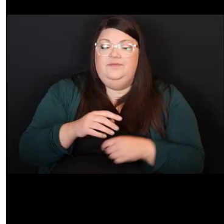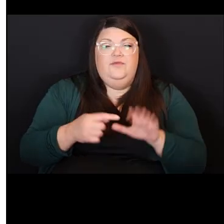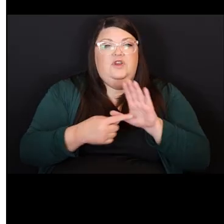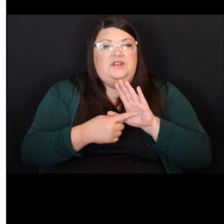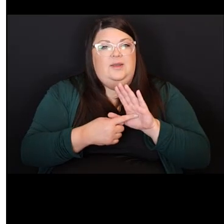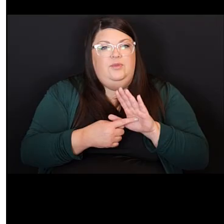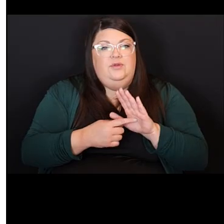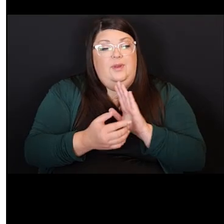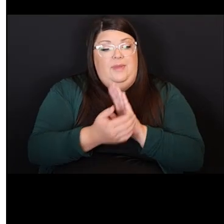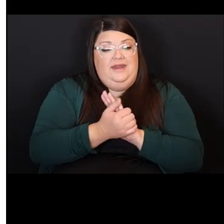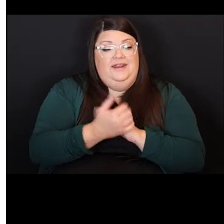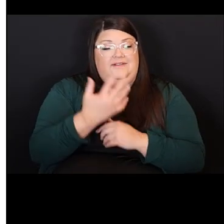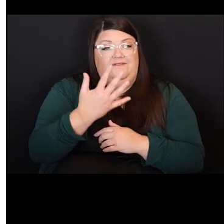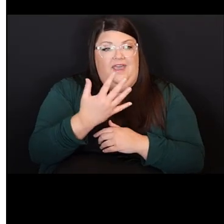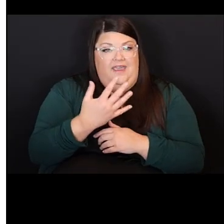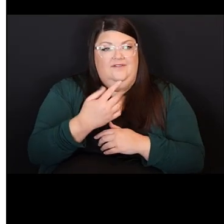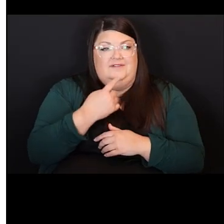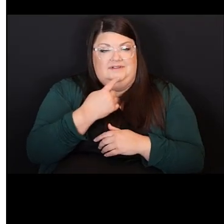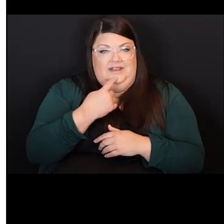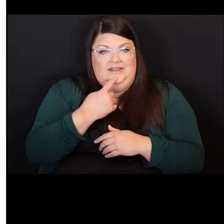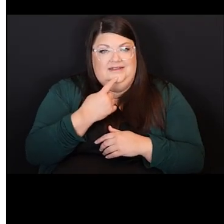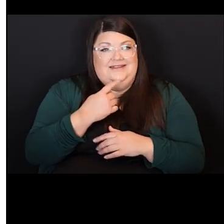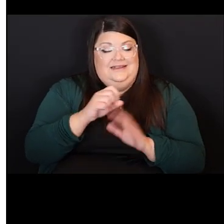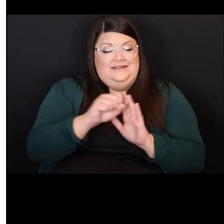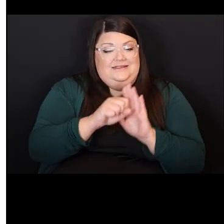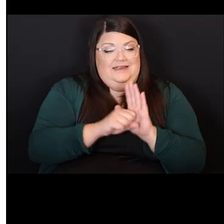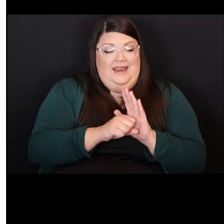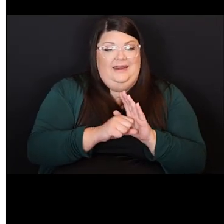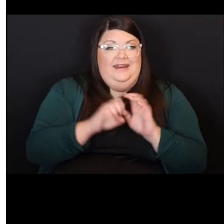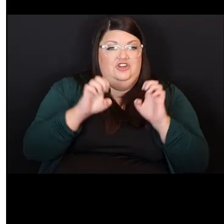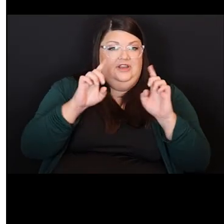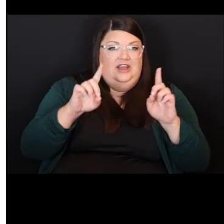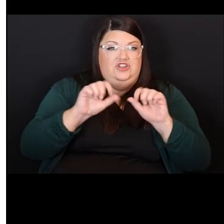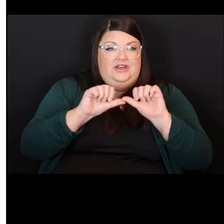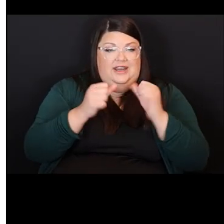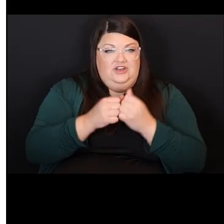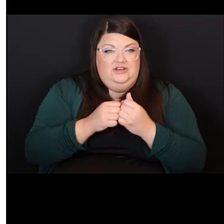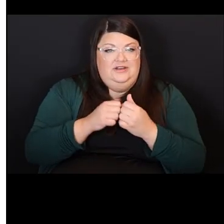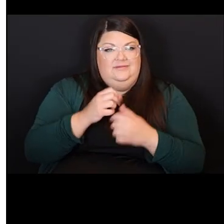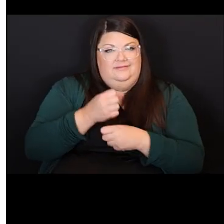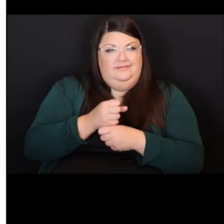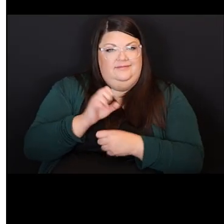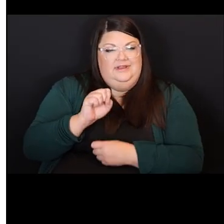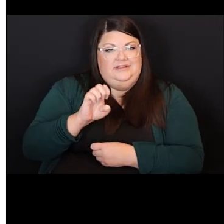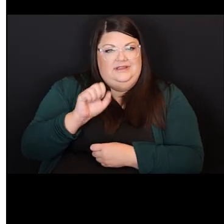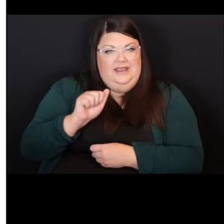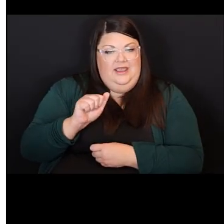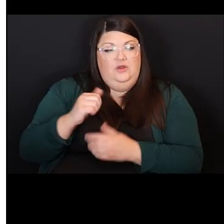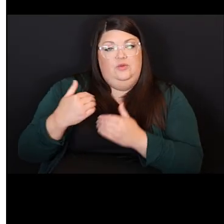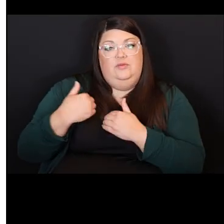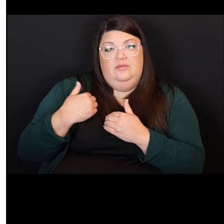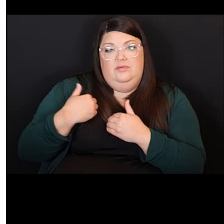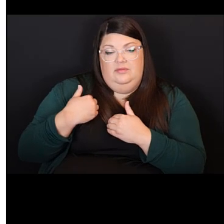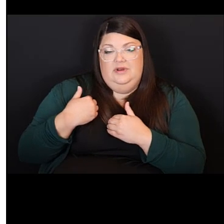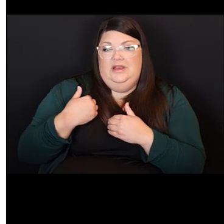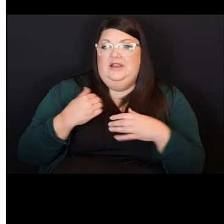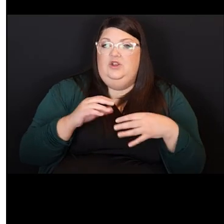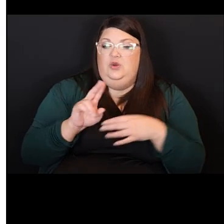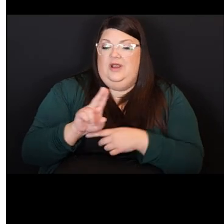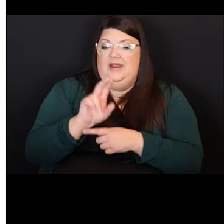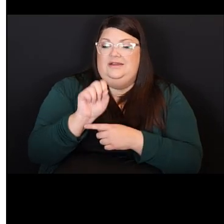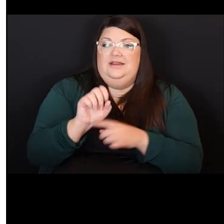For example, Appendix V dictates that State Education Agencies (SEA) responsibility is the